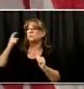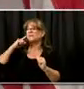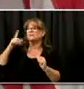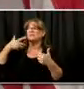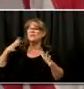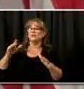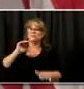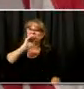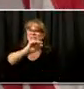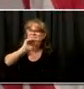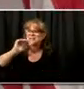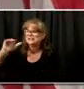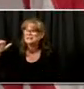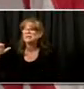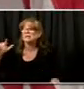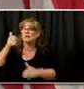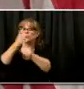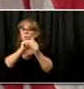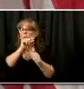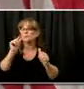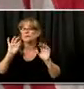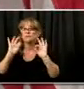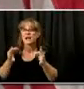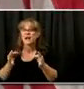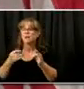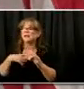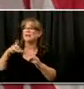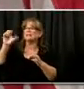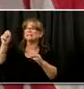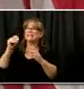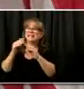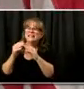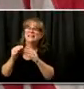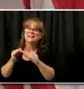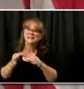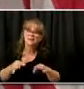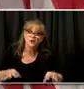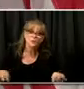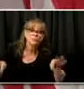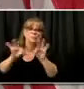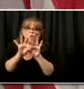putting an exclamation point on that and as both the Commissioner and the Superintendent indicated,